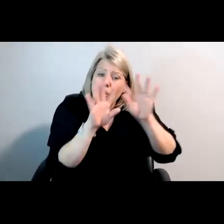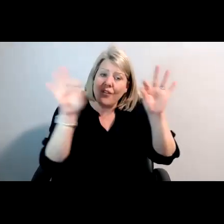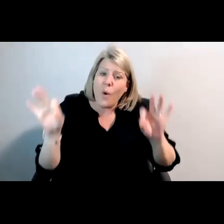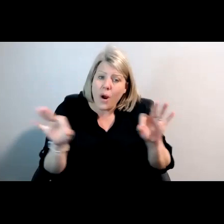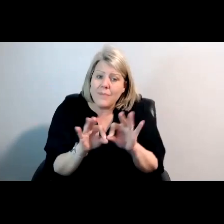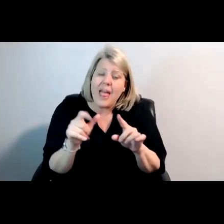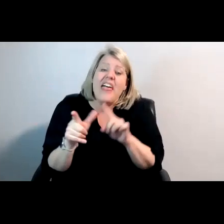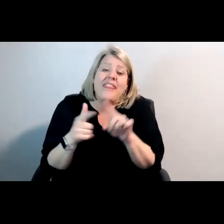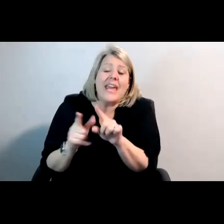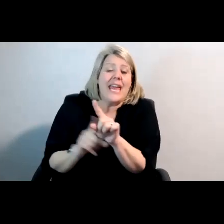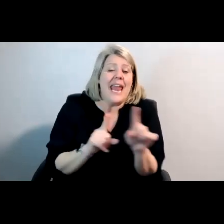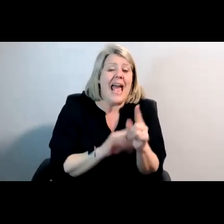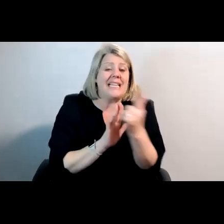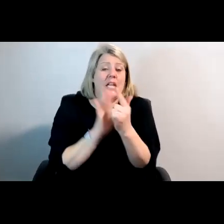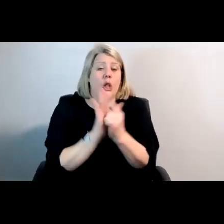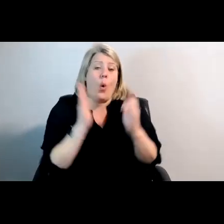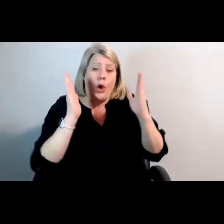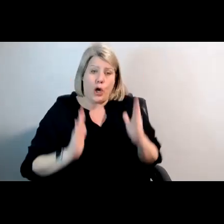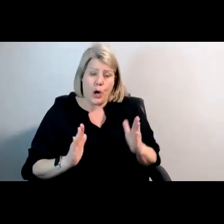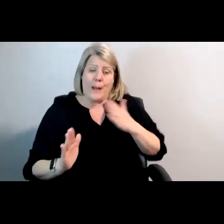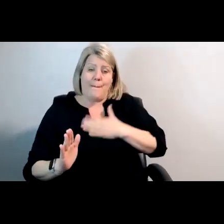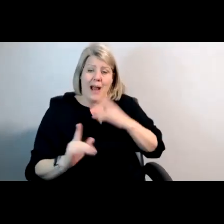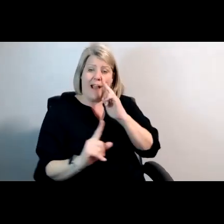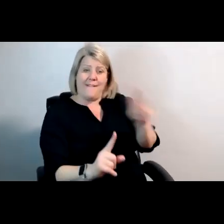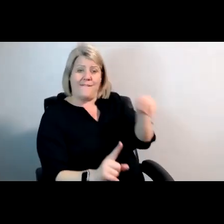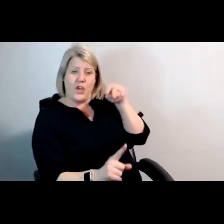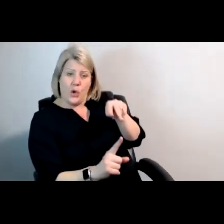and my legal perspective as you turn towards this is an accommodation for their disability.